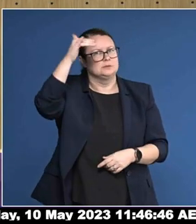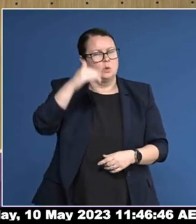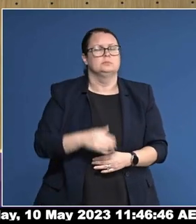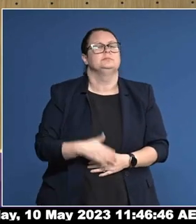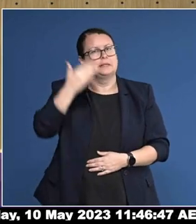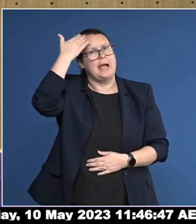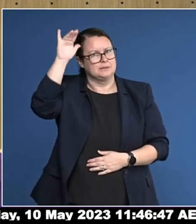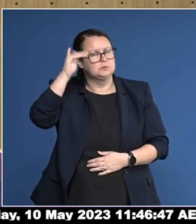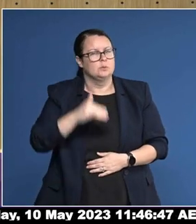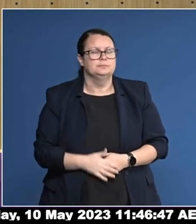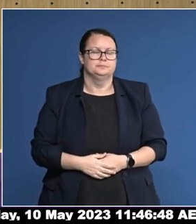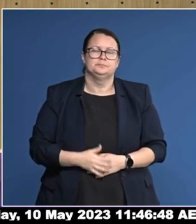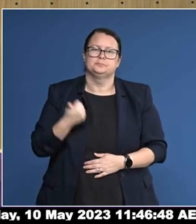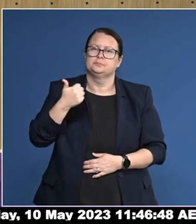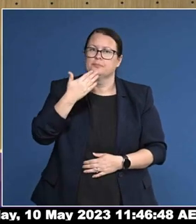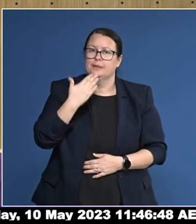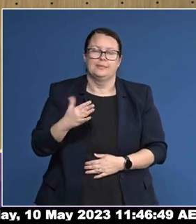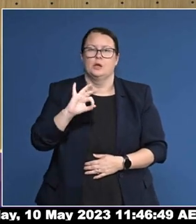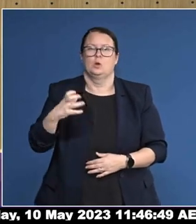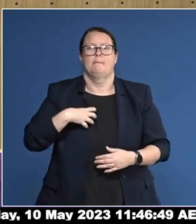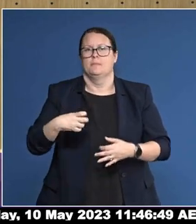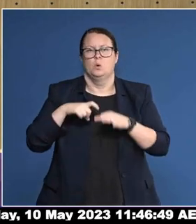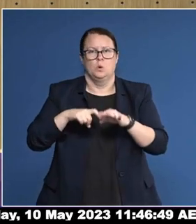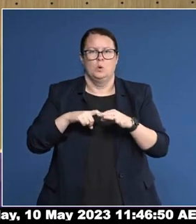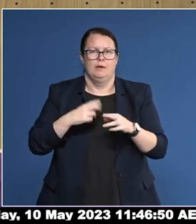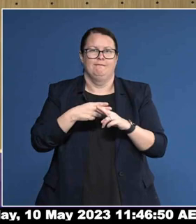Alright. Thank you. Nothing further for this witness. Might she be excused?